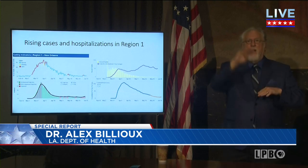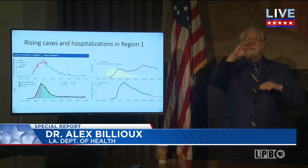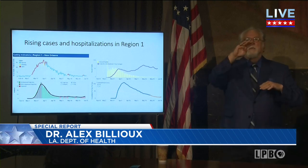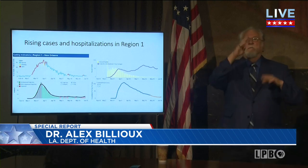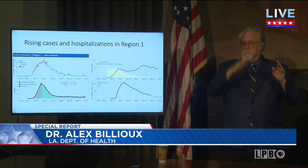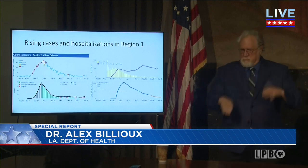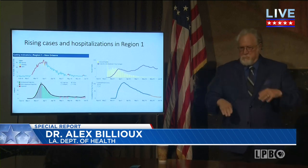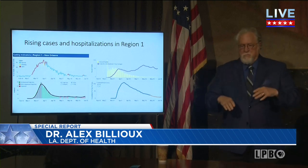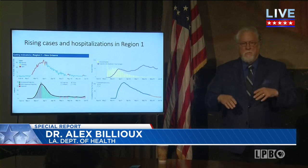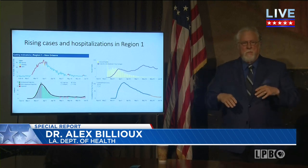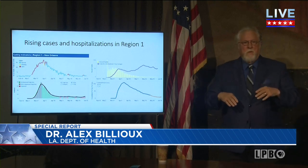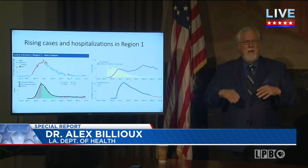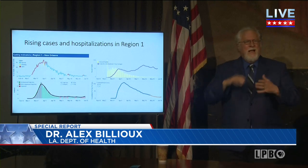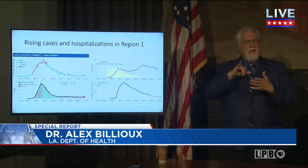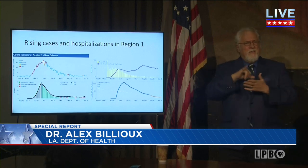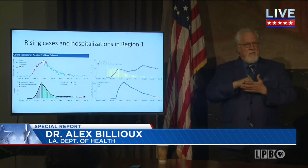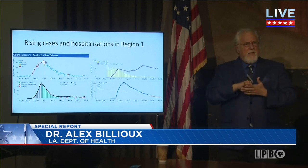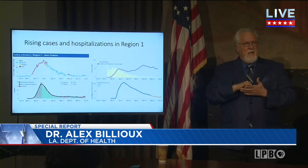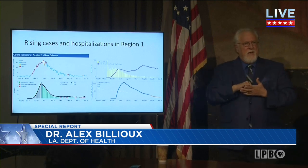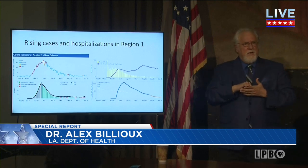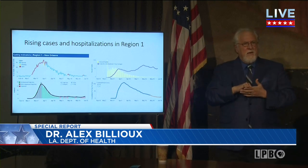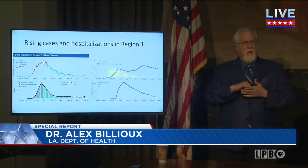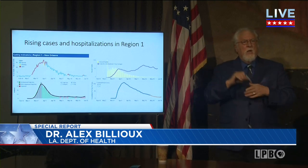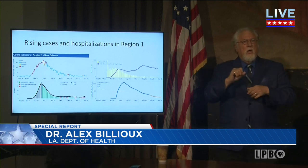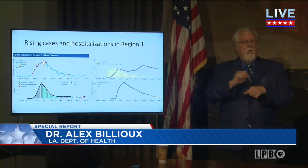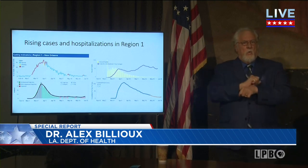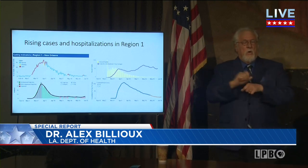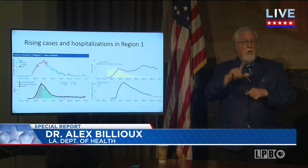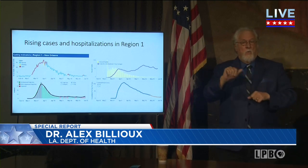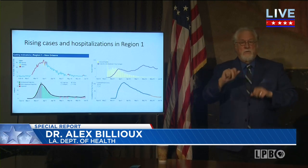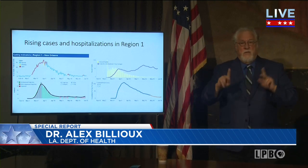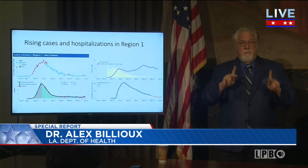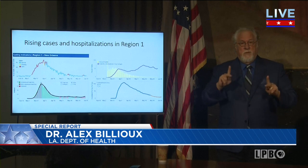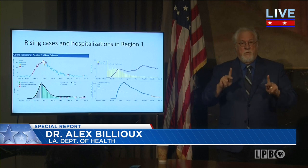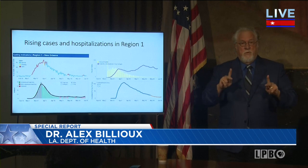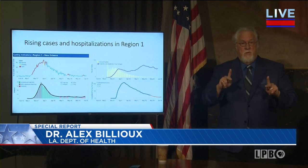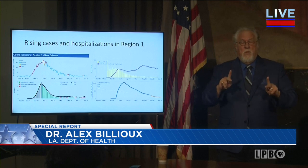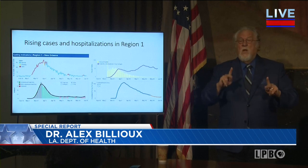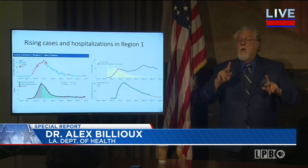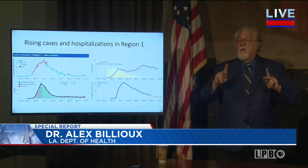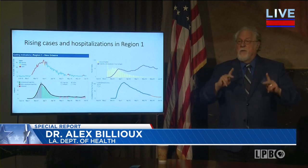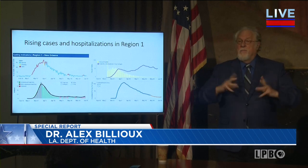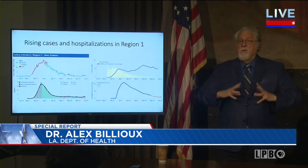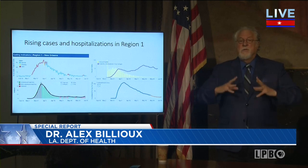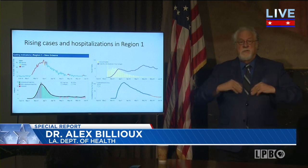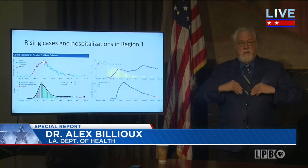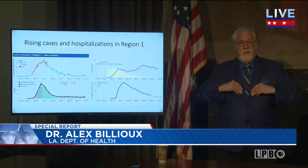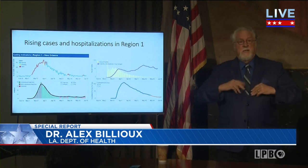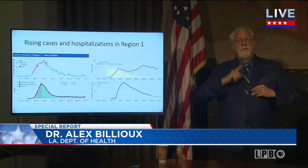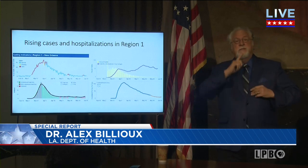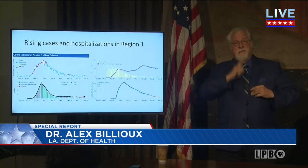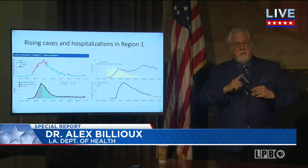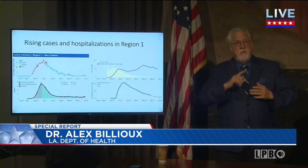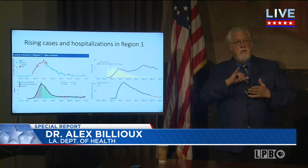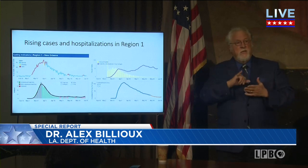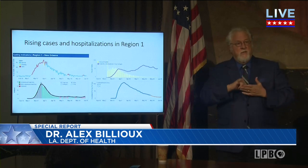GO BACK TO REGION ONE THERE'S THE EPICURVE OF STATES. WE HAVE THIS DRAMATICIC RISE AND DRAMATIC FALL. THAT IS THE WORK OF THE